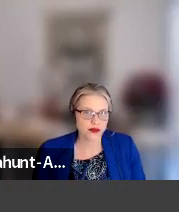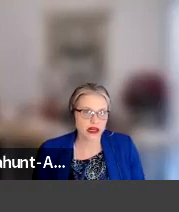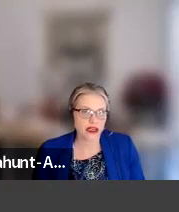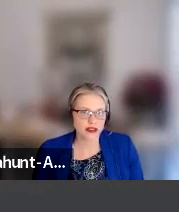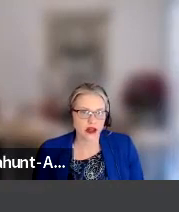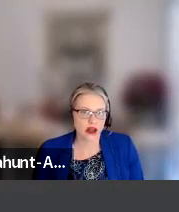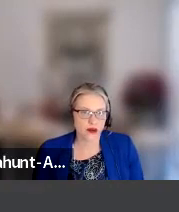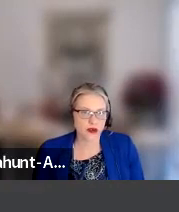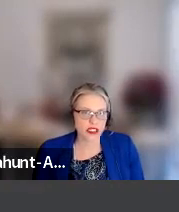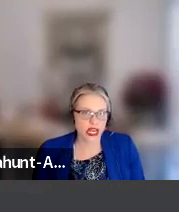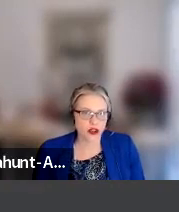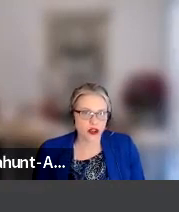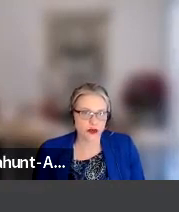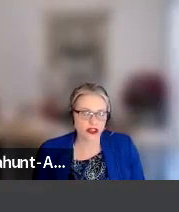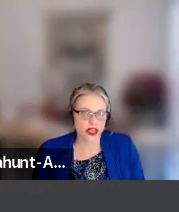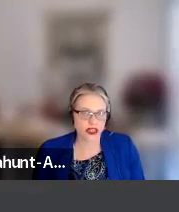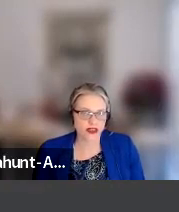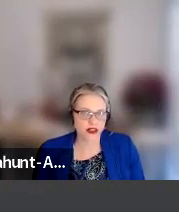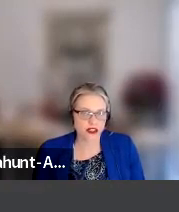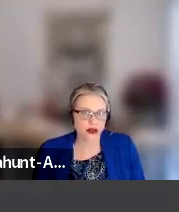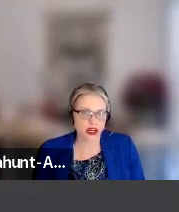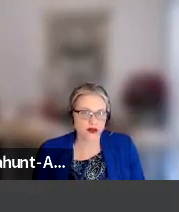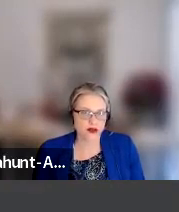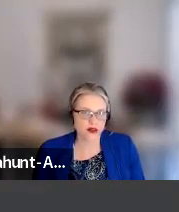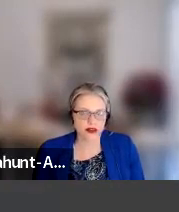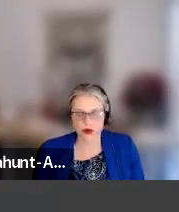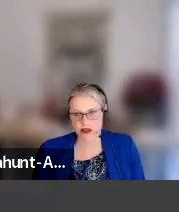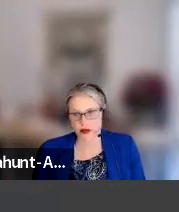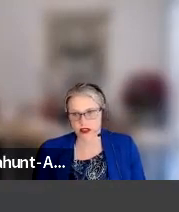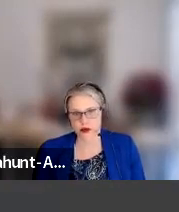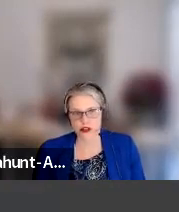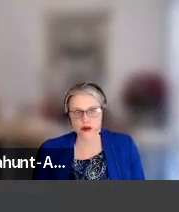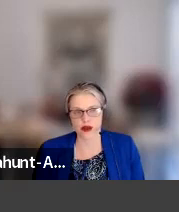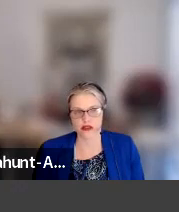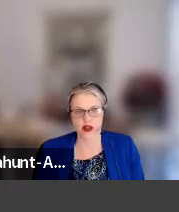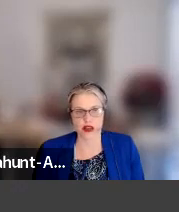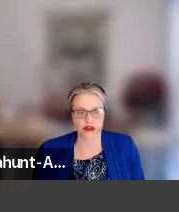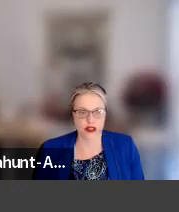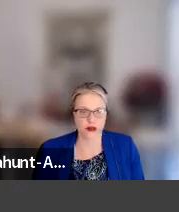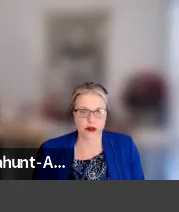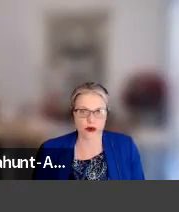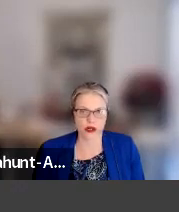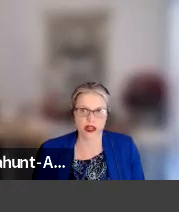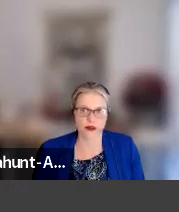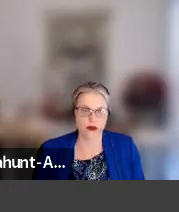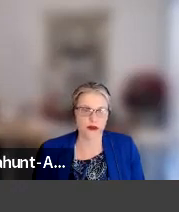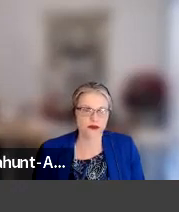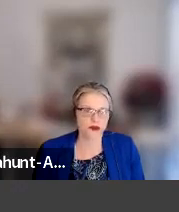Moderate TBIs are between 10 and 30 percent. And severe TBIs are between 5 and 25 percent. We'll talk about severity levels a little bit more in a moment.